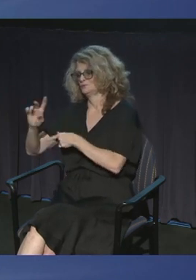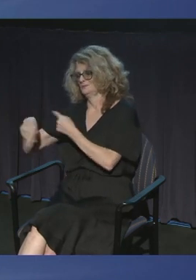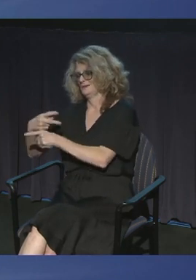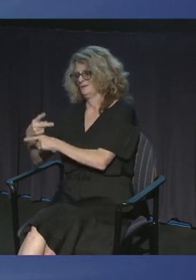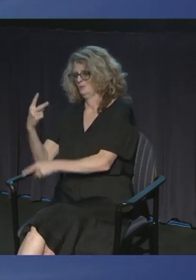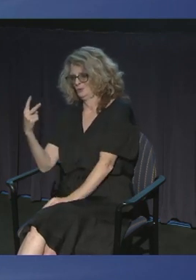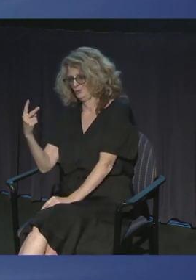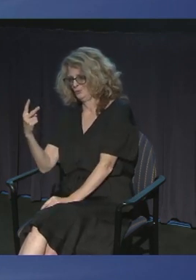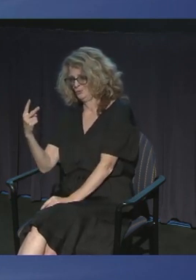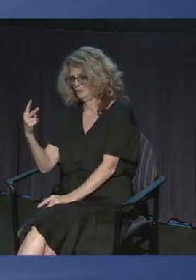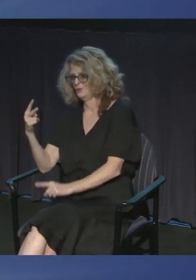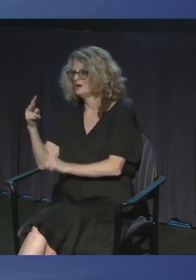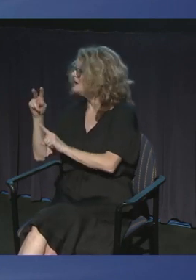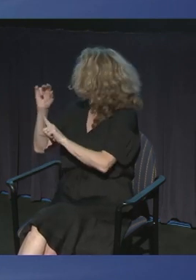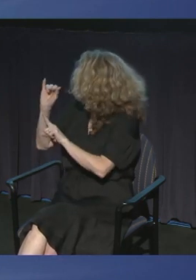LYMPHOCYTE SYNDROME, WHERE THE